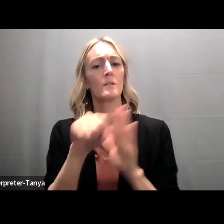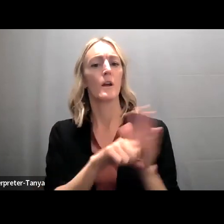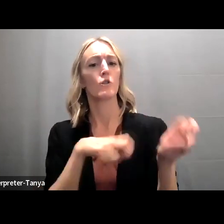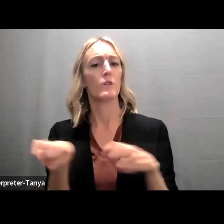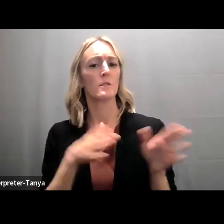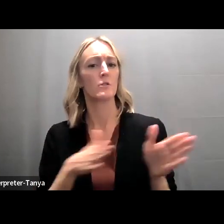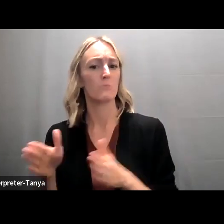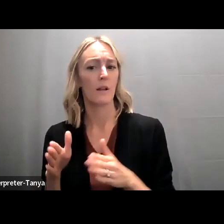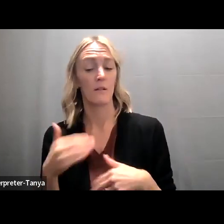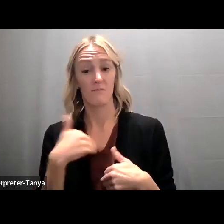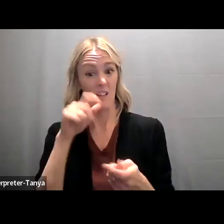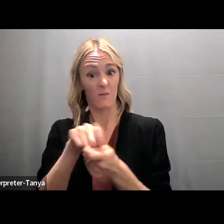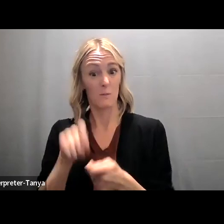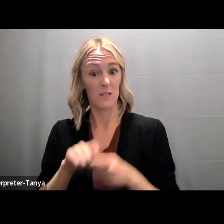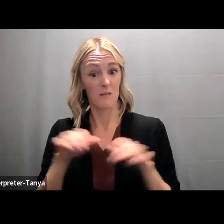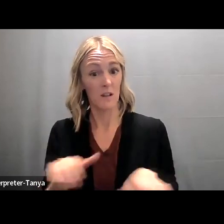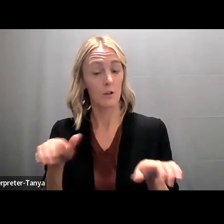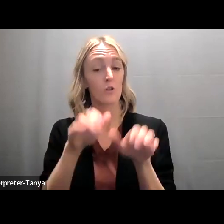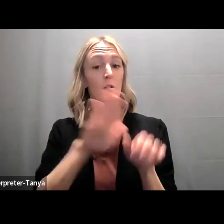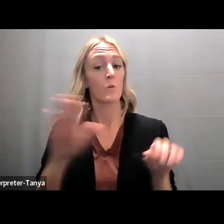specific actions your organization can take?